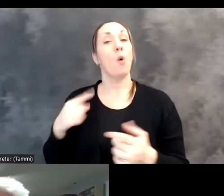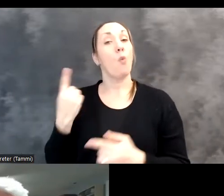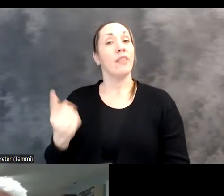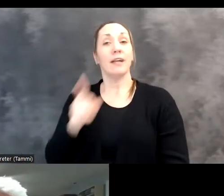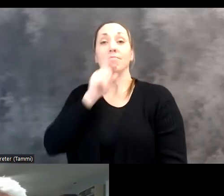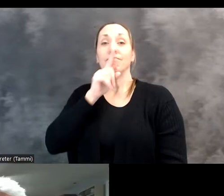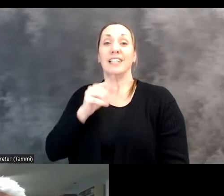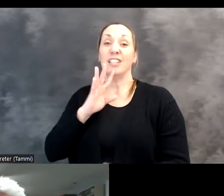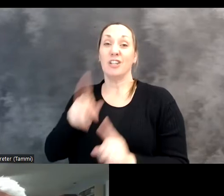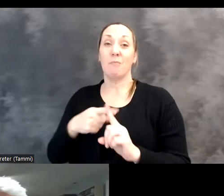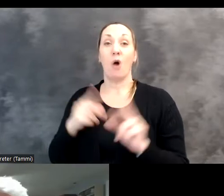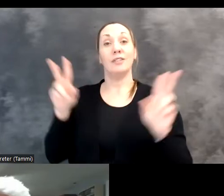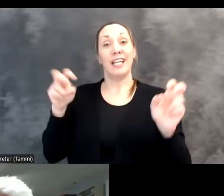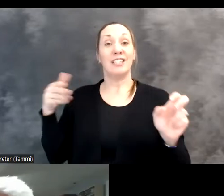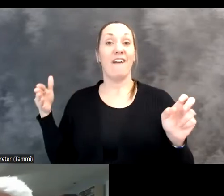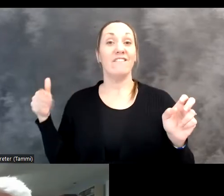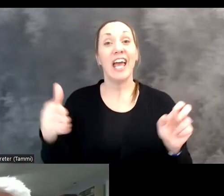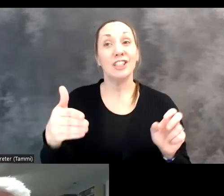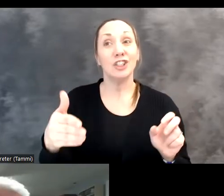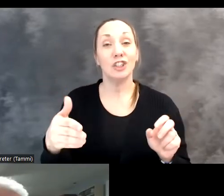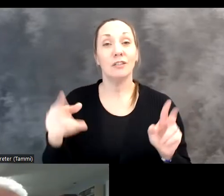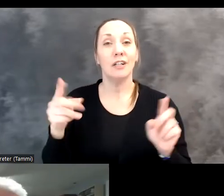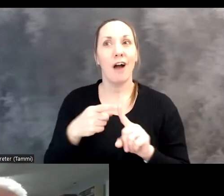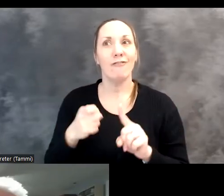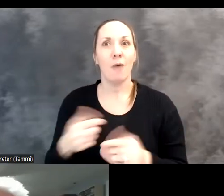metaphor, but one of the things that he didn't